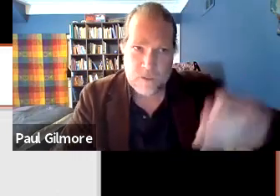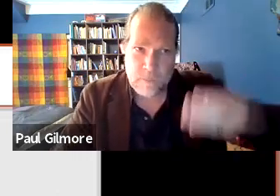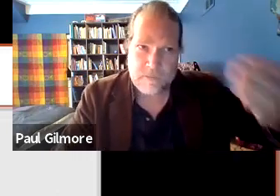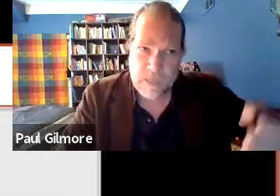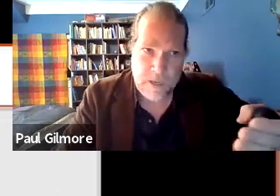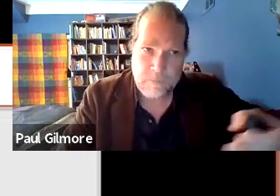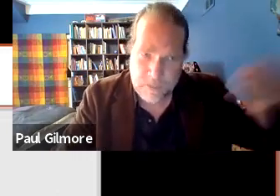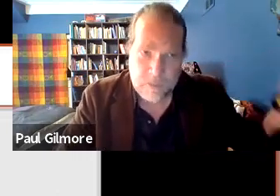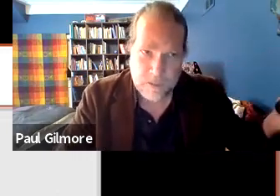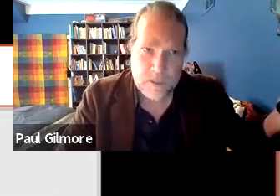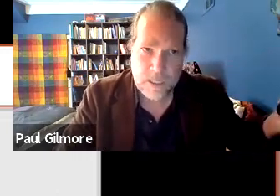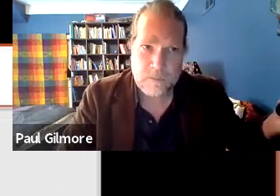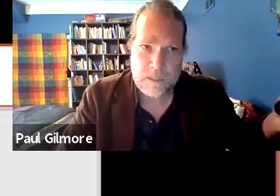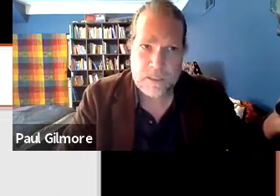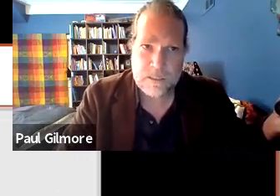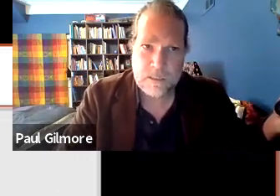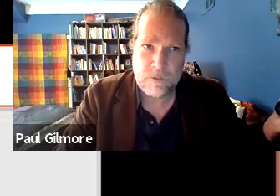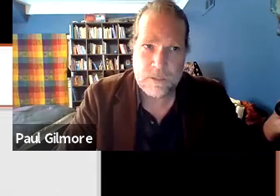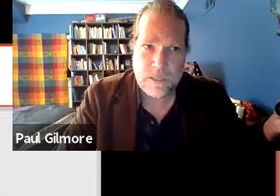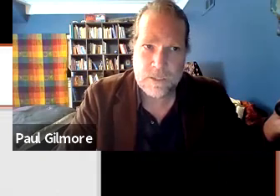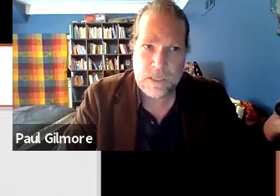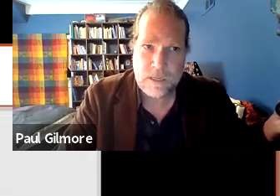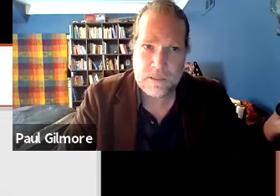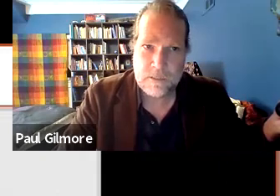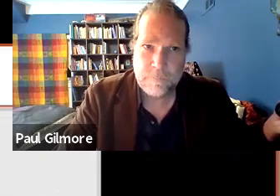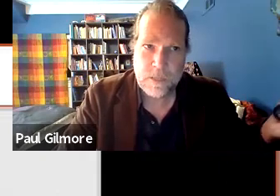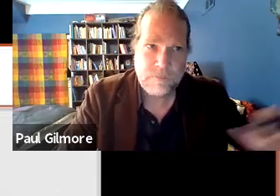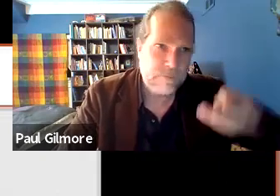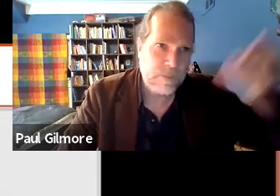certain amount of time, but you're gonna be a citizen of the United States, if you're, you